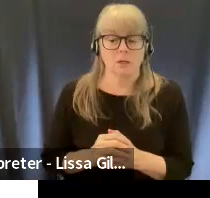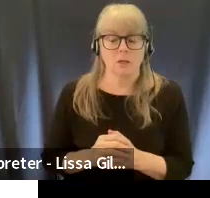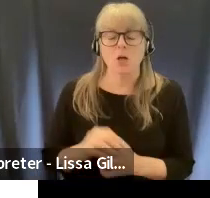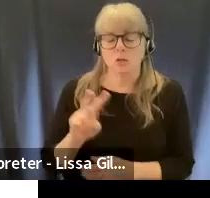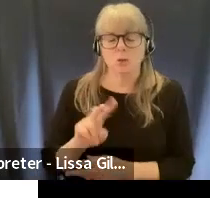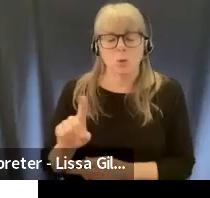How can you access assistive technology? They tuple one.